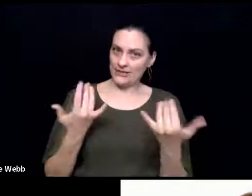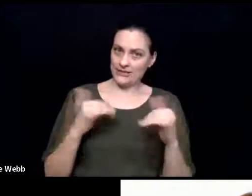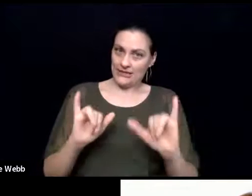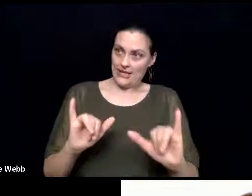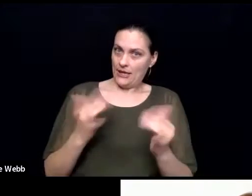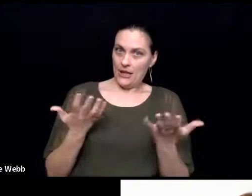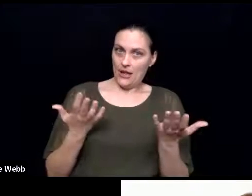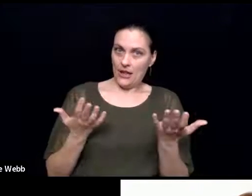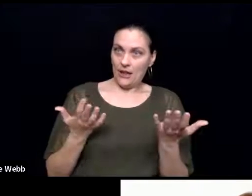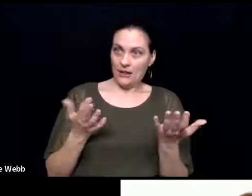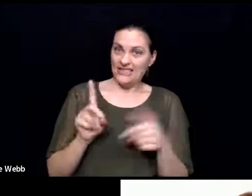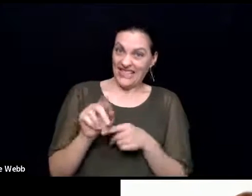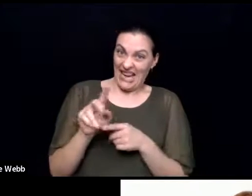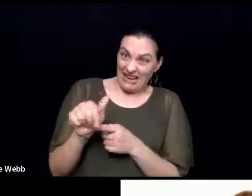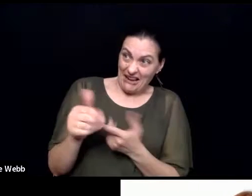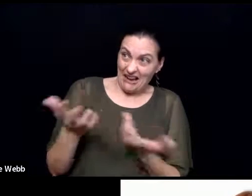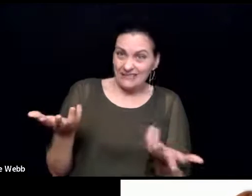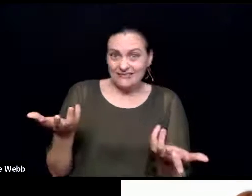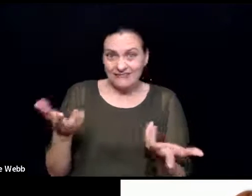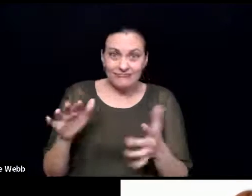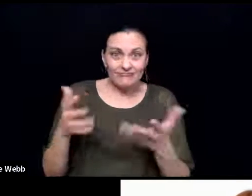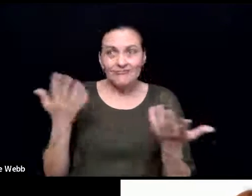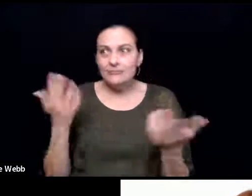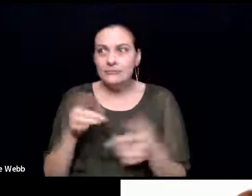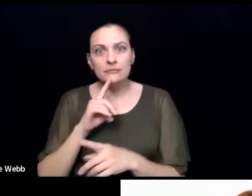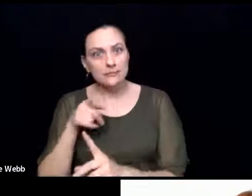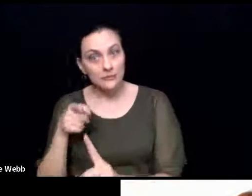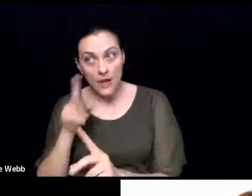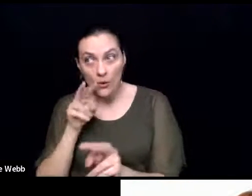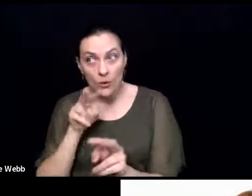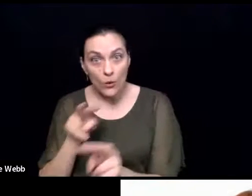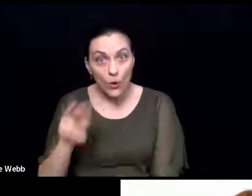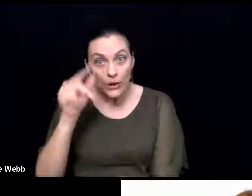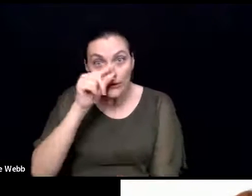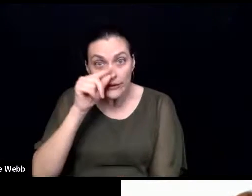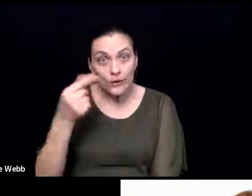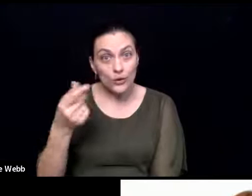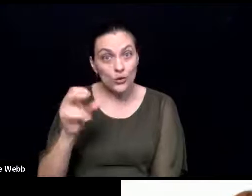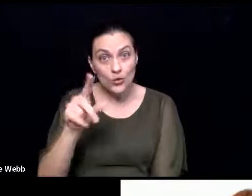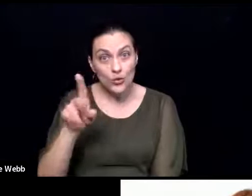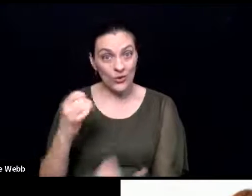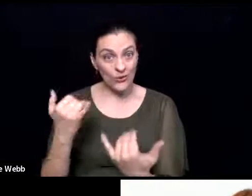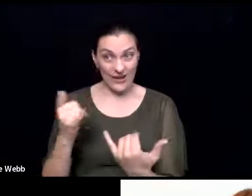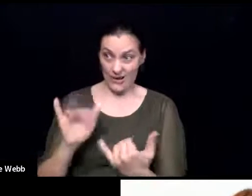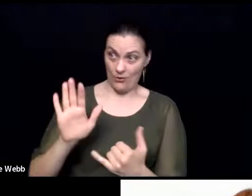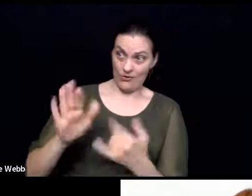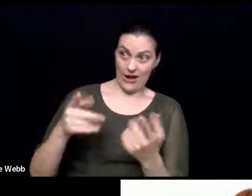right now with what happened there. It is like are you guys really doing the work to understand